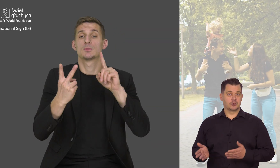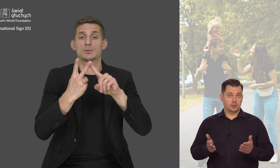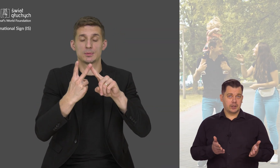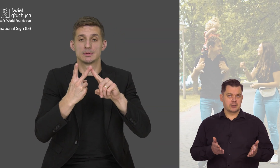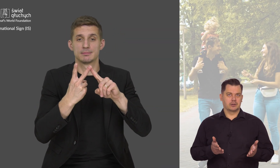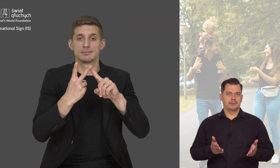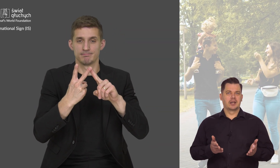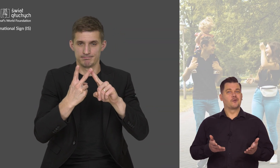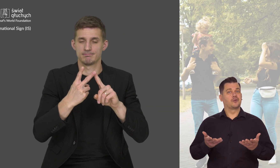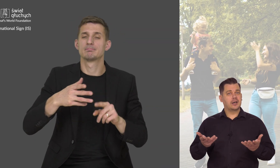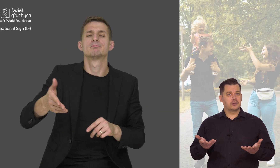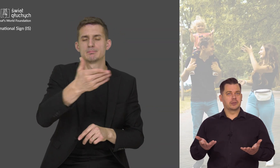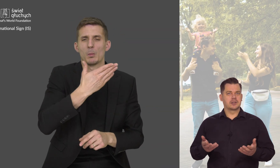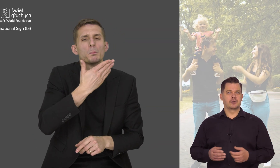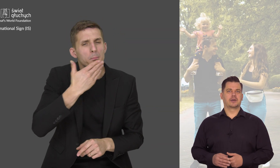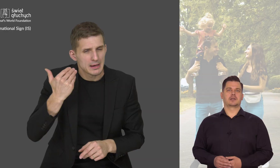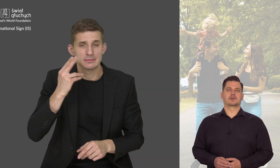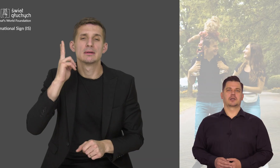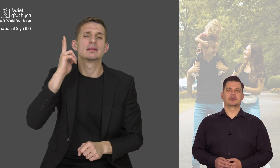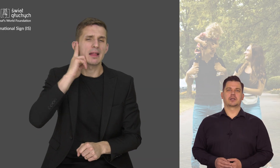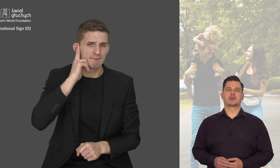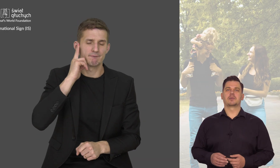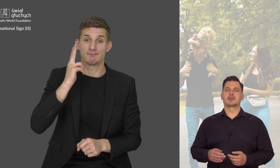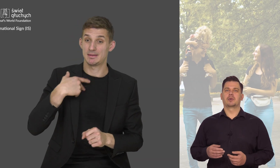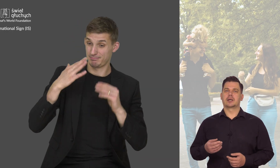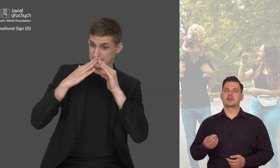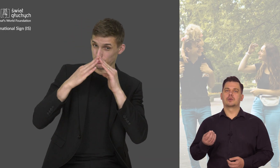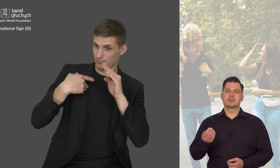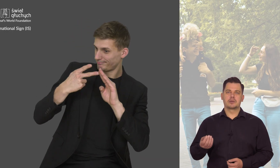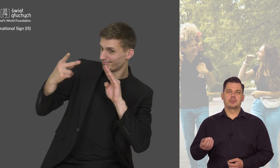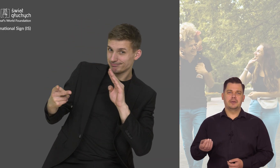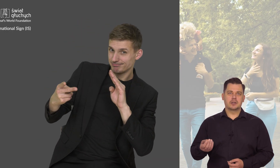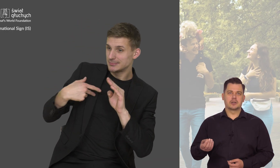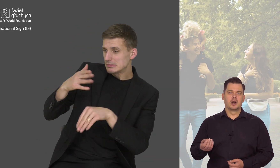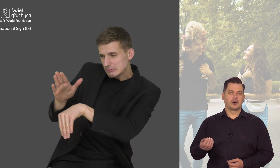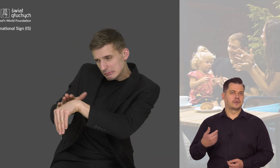On the other hand, it is incredibly valuable to have trusted neighbors